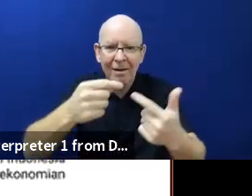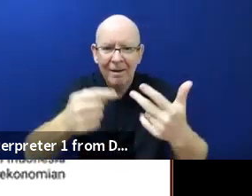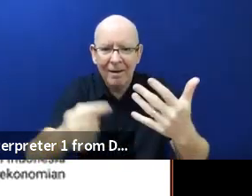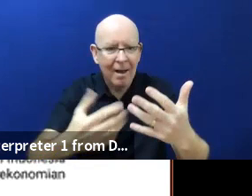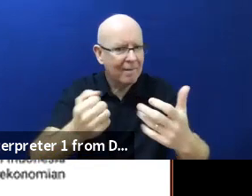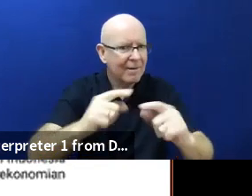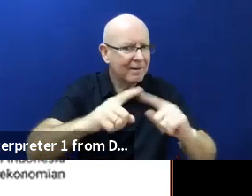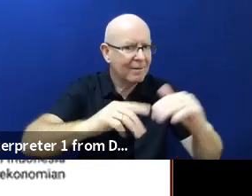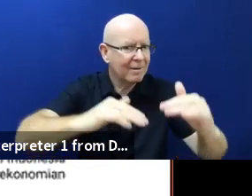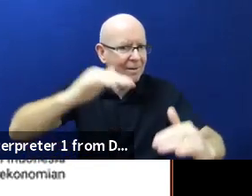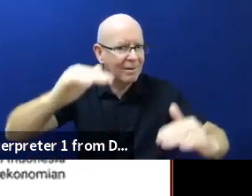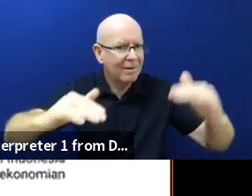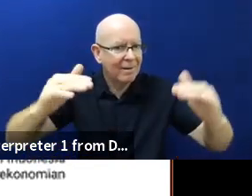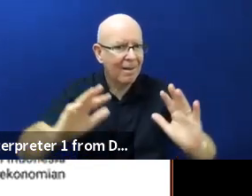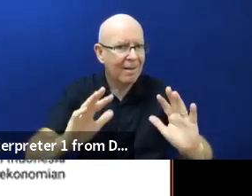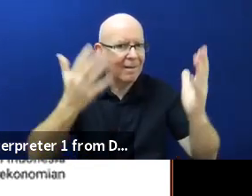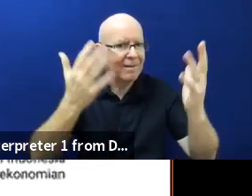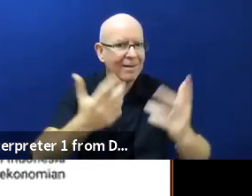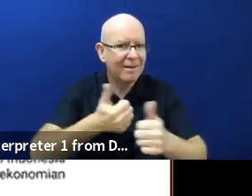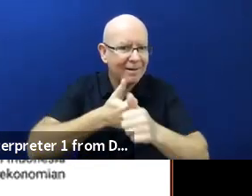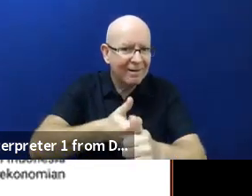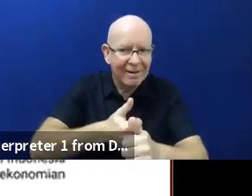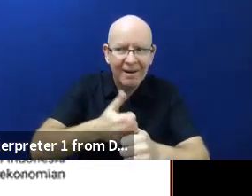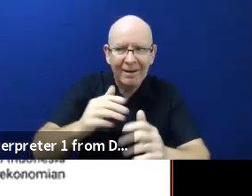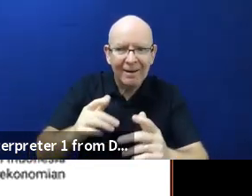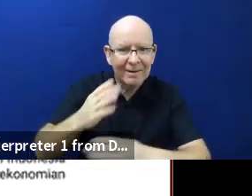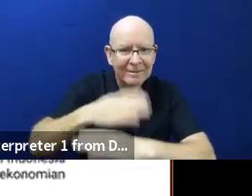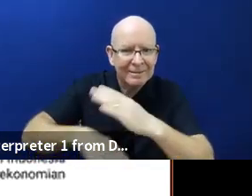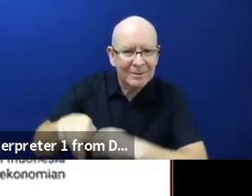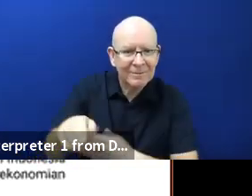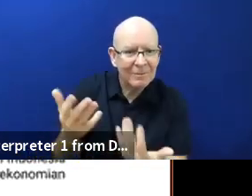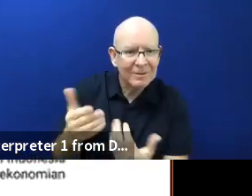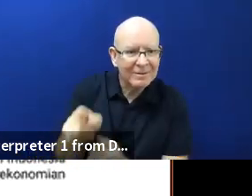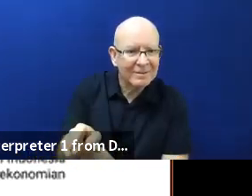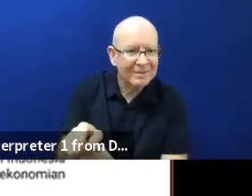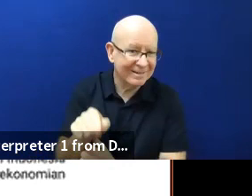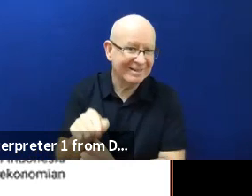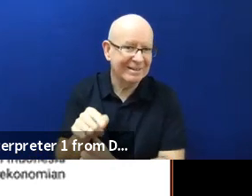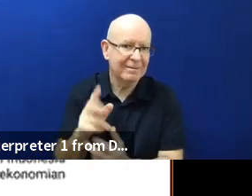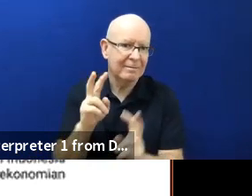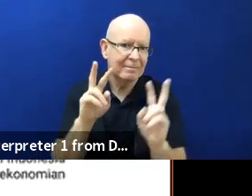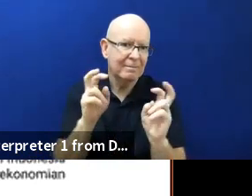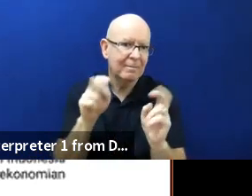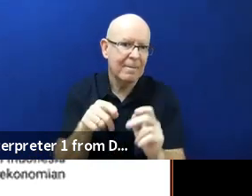disability spectrum required for basic social and economic participation and are these costs